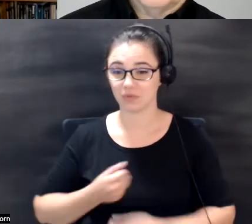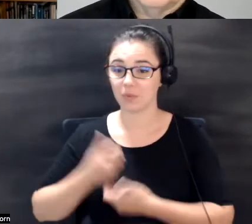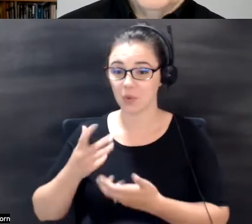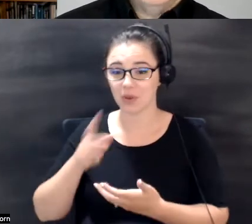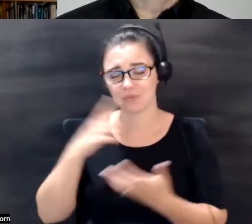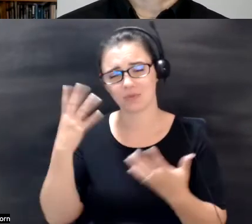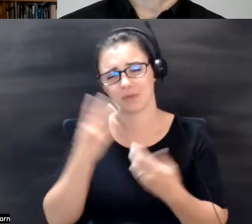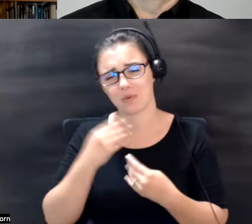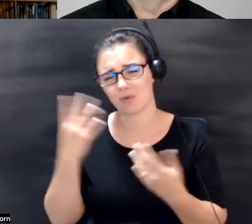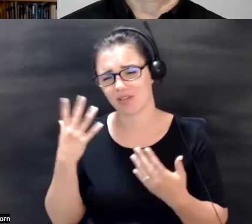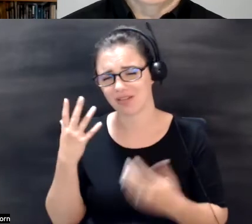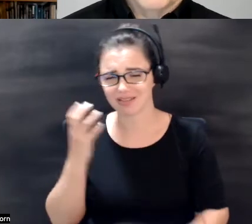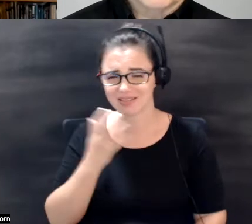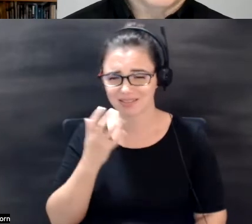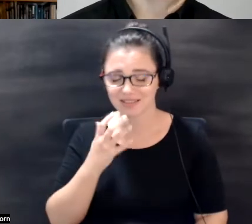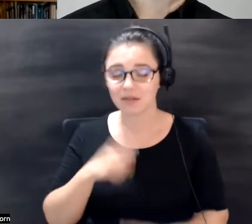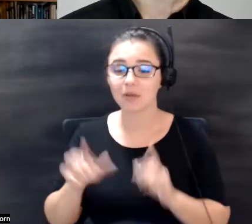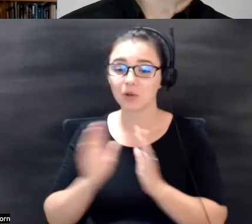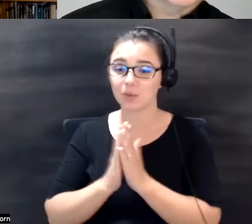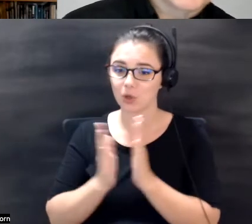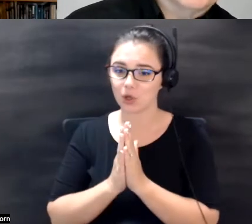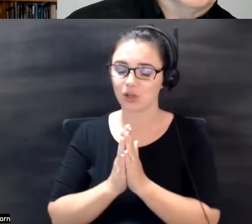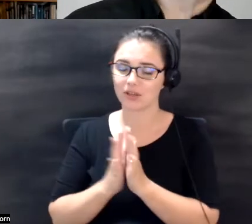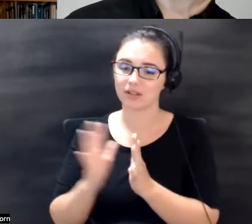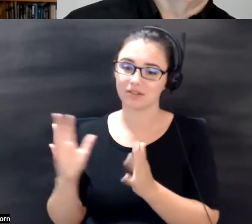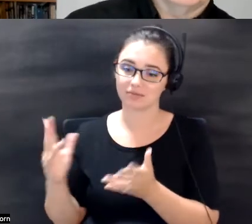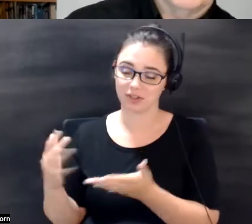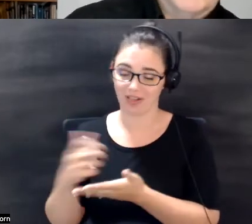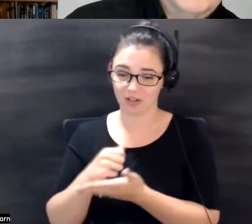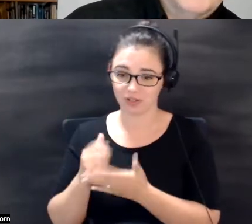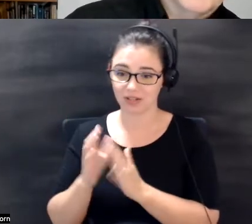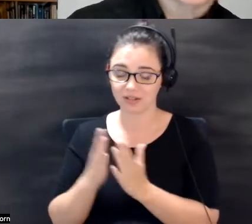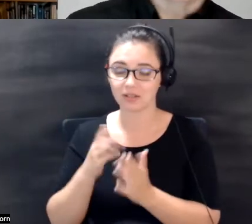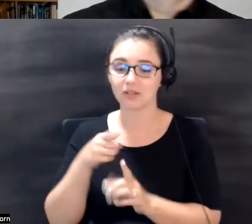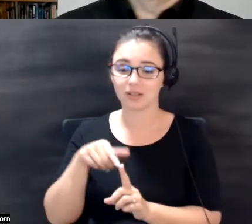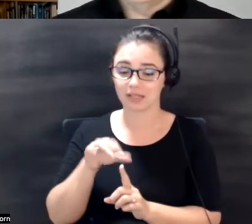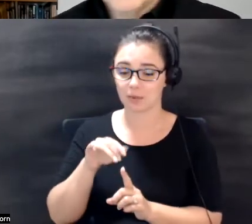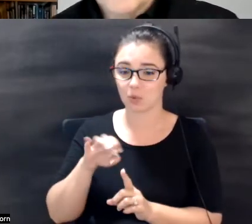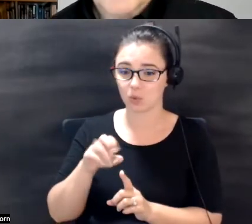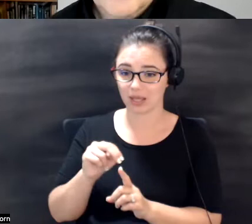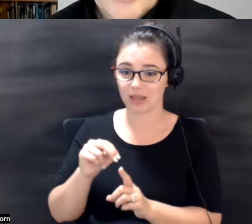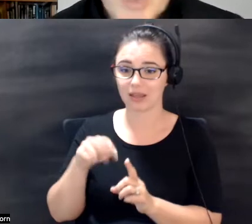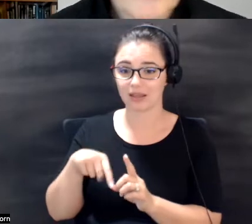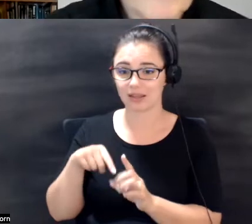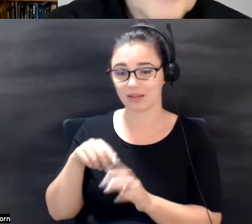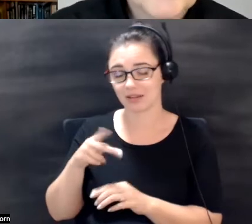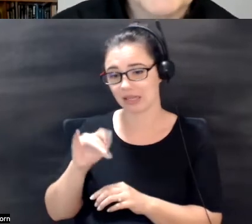But uh, your book of poems-- one section is about Cambodia in The Killing Fields, uh, the other section is about Lowell Massachusetts.